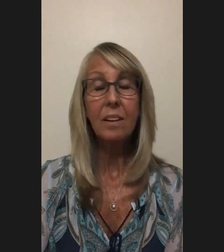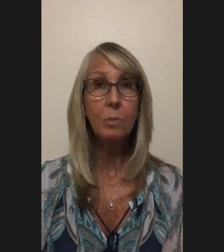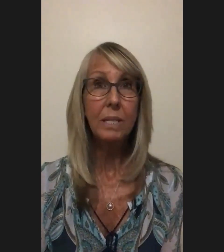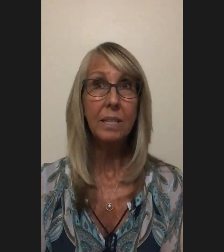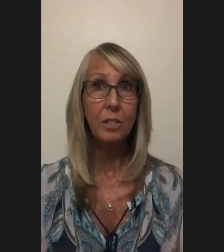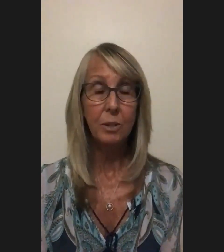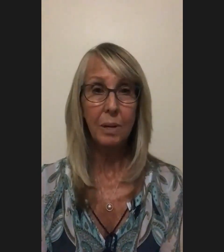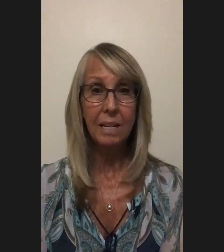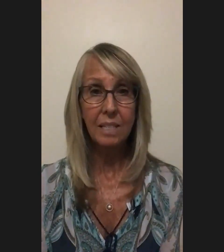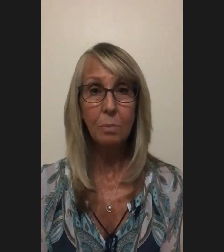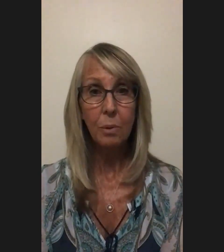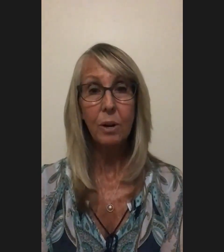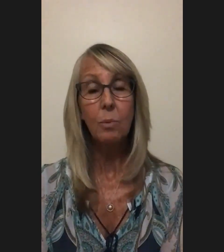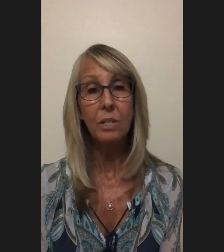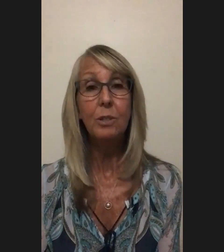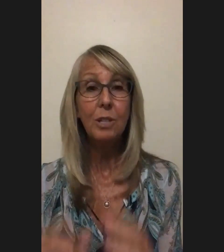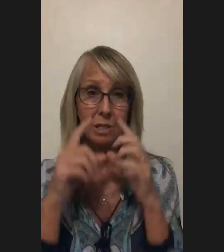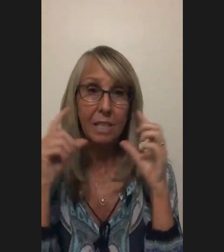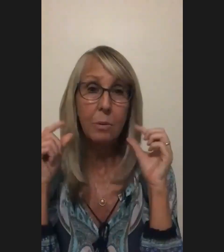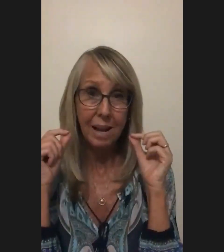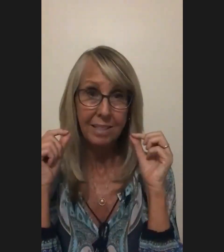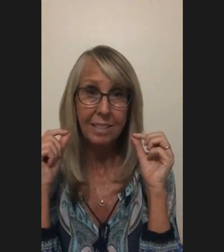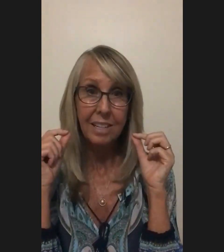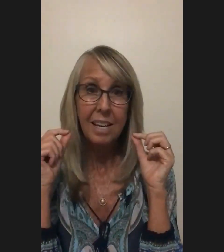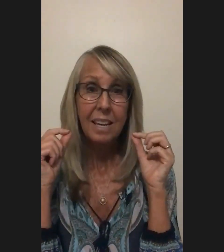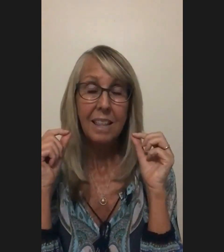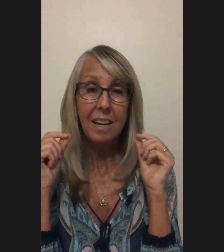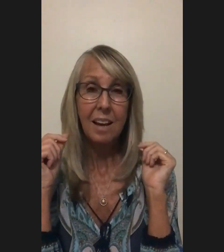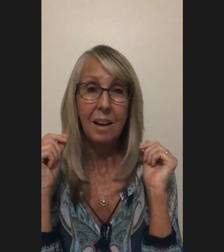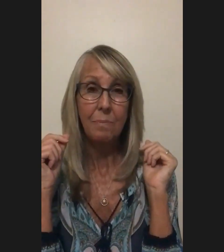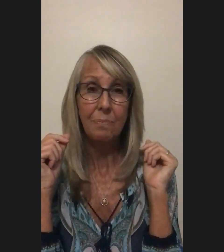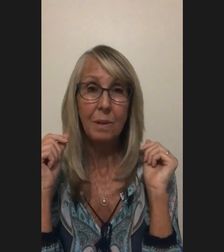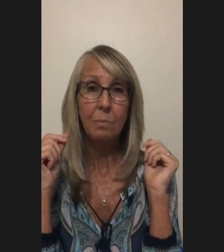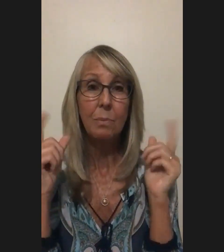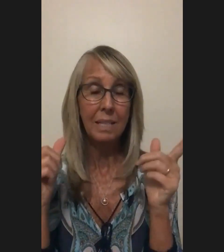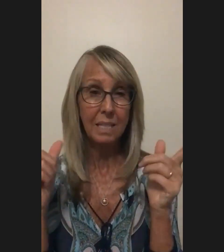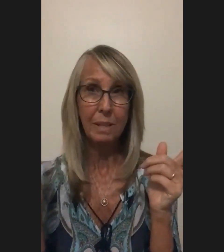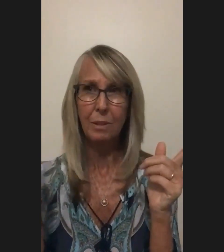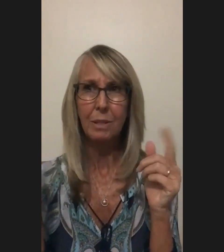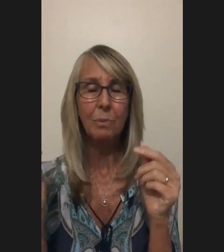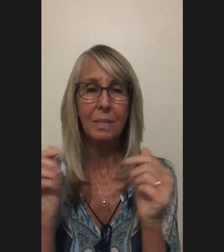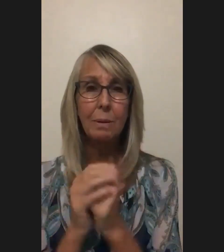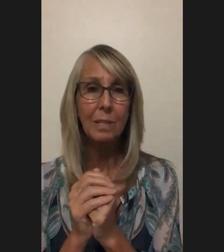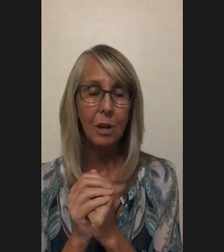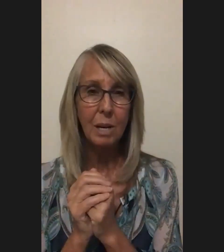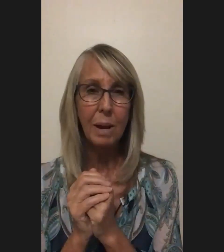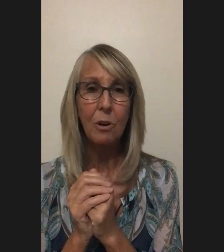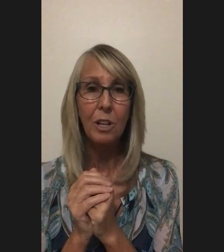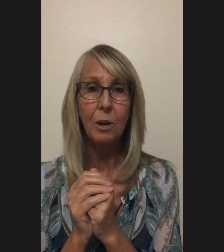Something else we did do as an employer was use those clear masks that Elizabeth or somebody was talking about earlier.